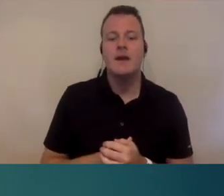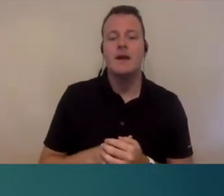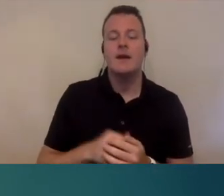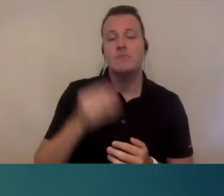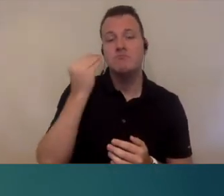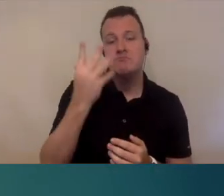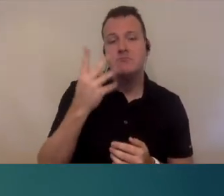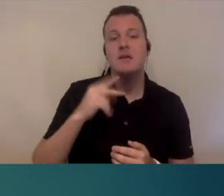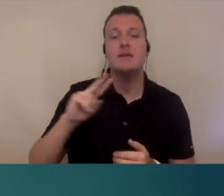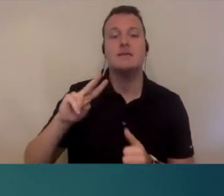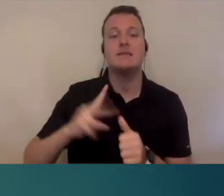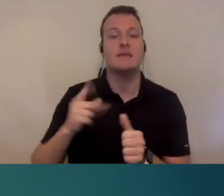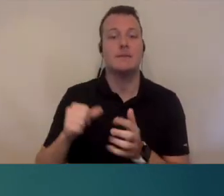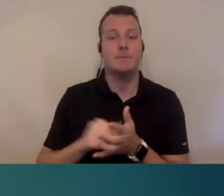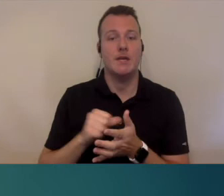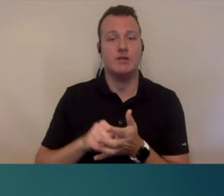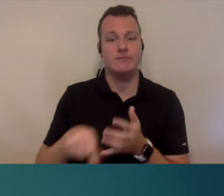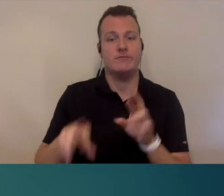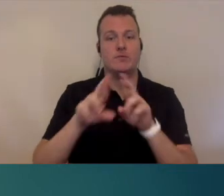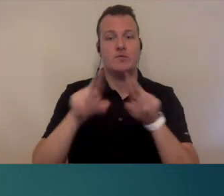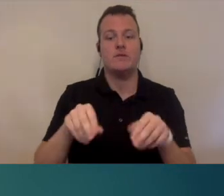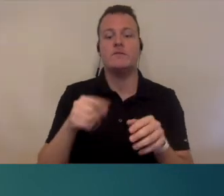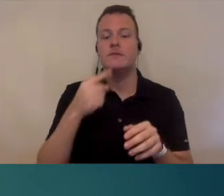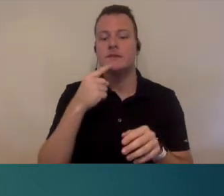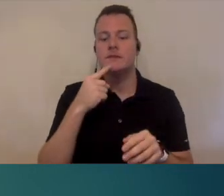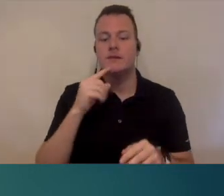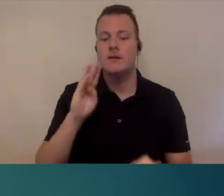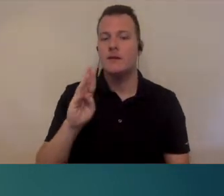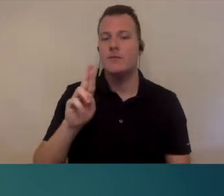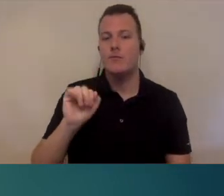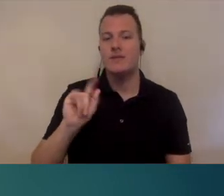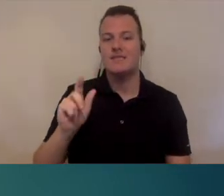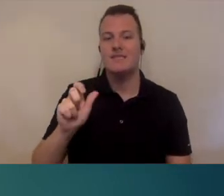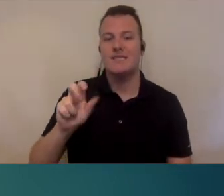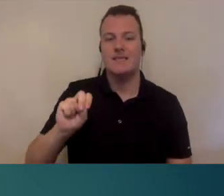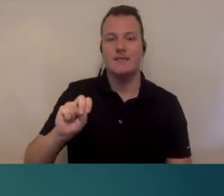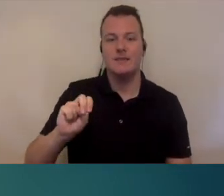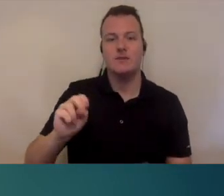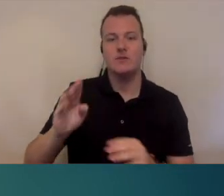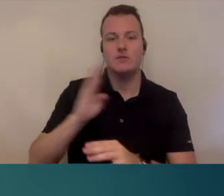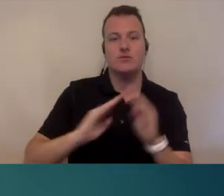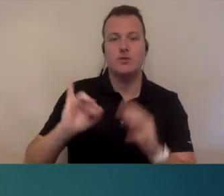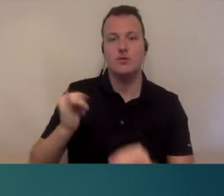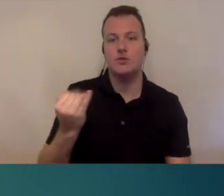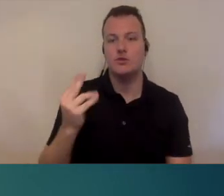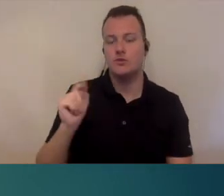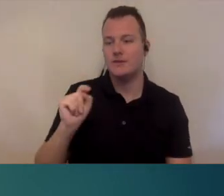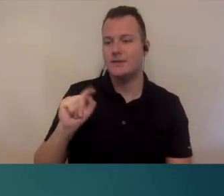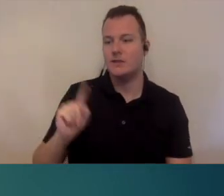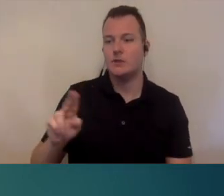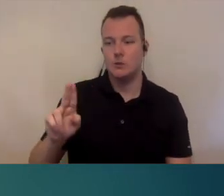this resume had listed Brazilian jiu-jitsu as a personal interest, and like Dr.